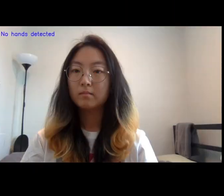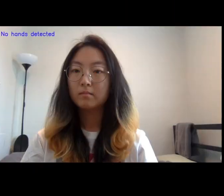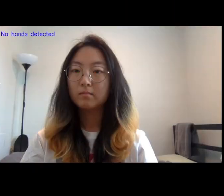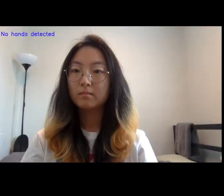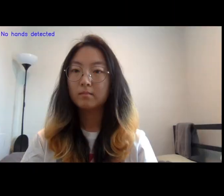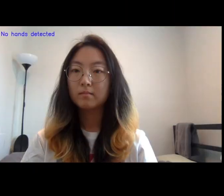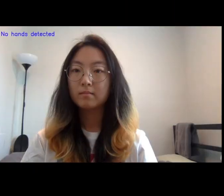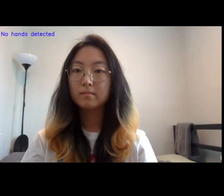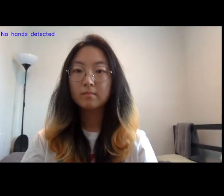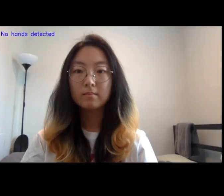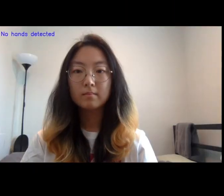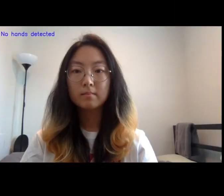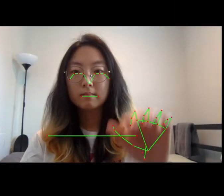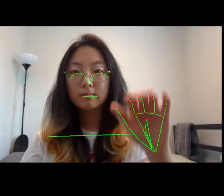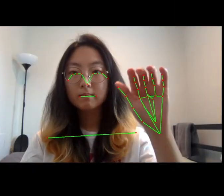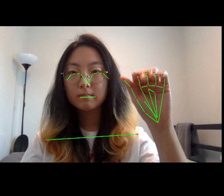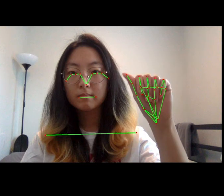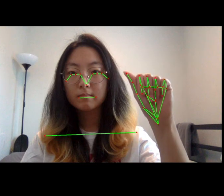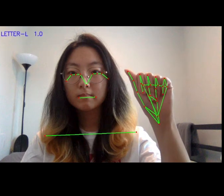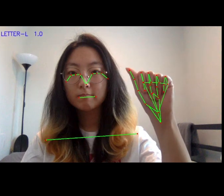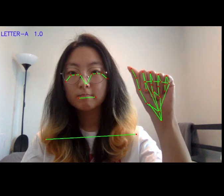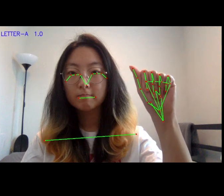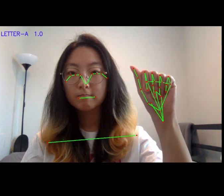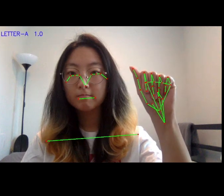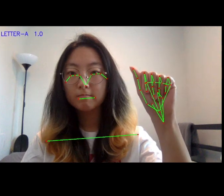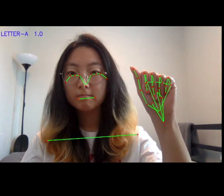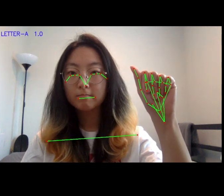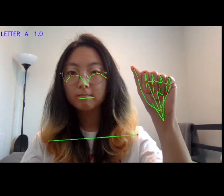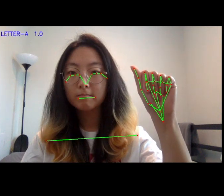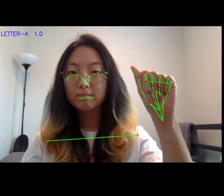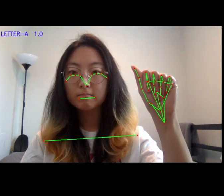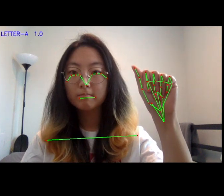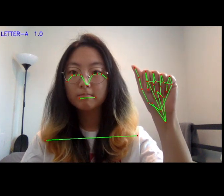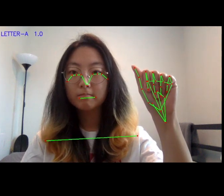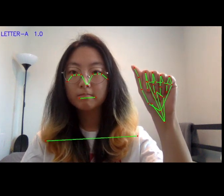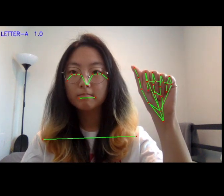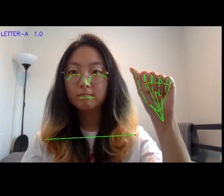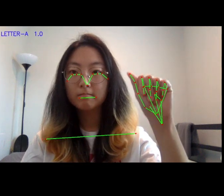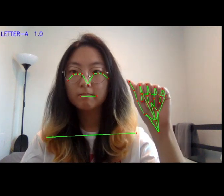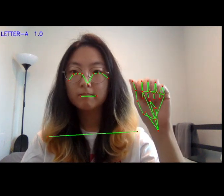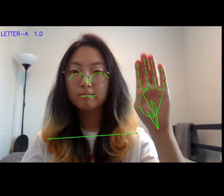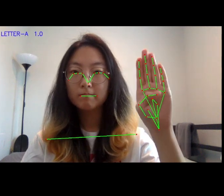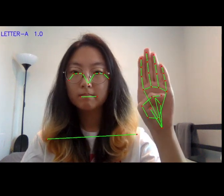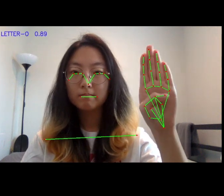In the review level, there are no guide videos. You're expected to remember the letters and spell them on your own.